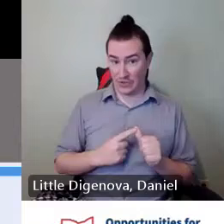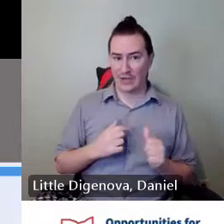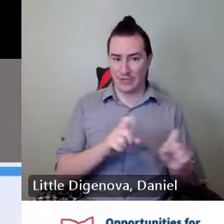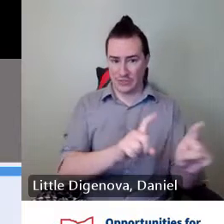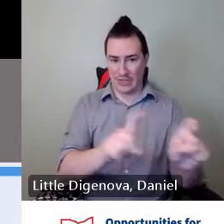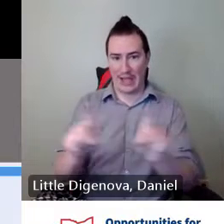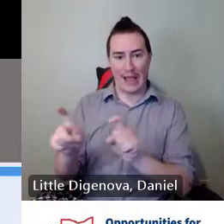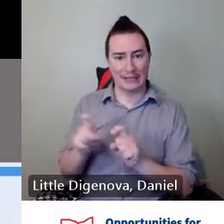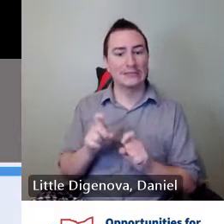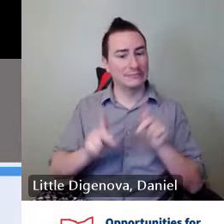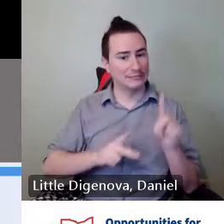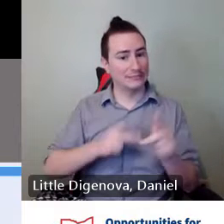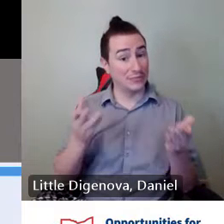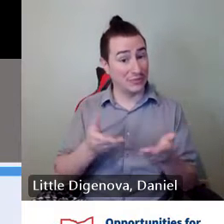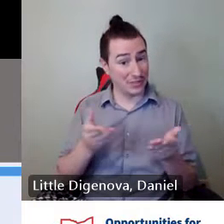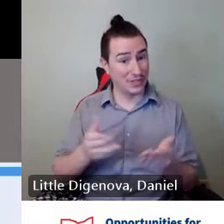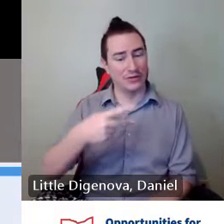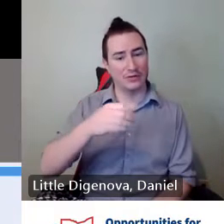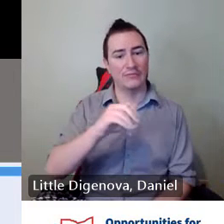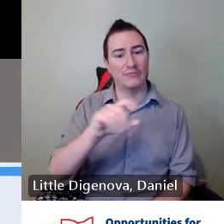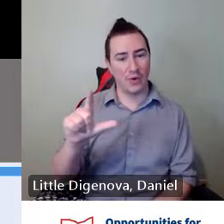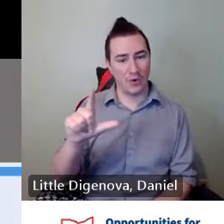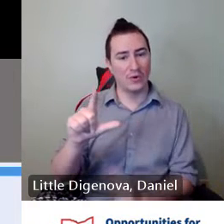pertaining to this. Julie: That's a great idea, Shelly.